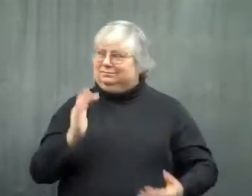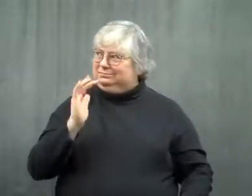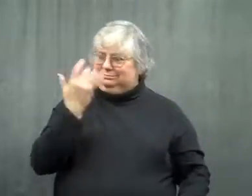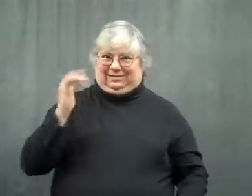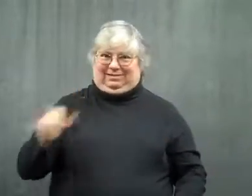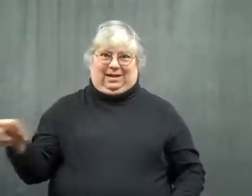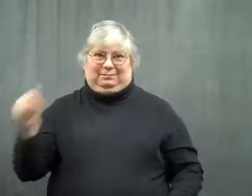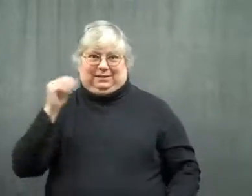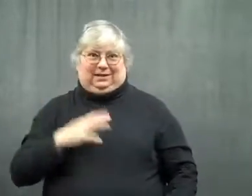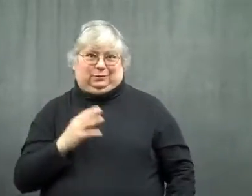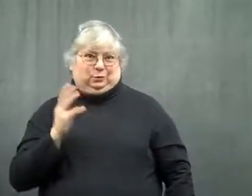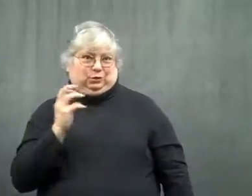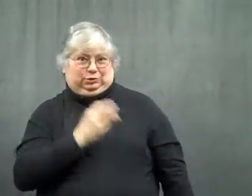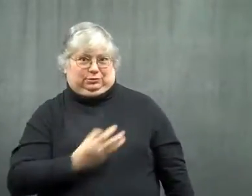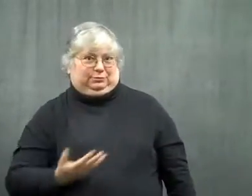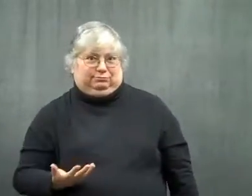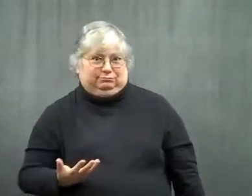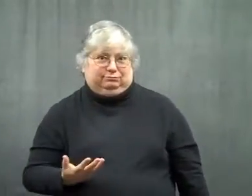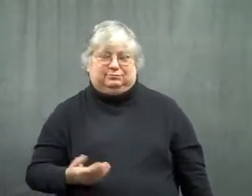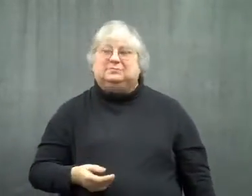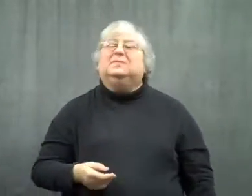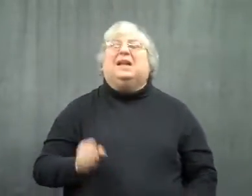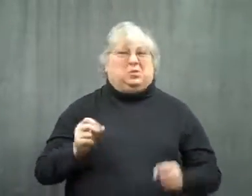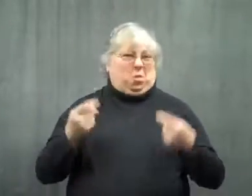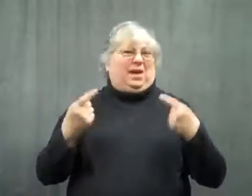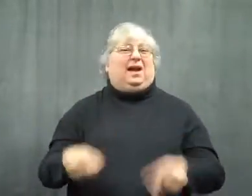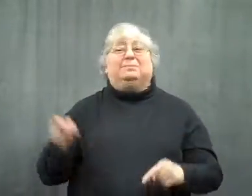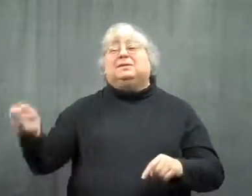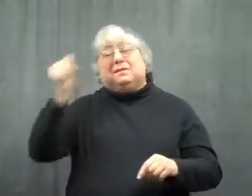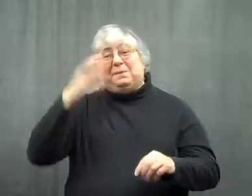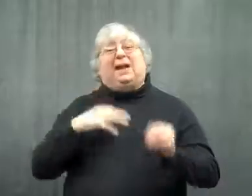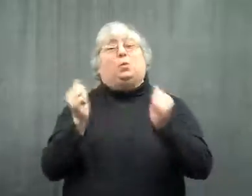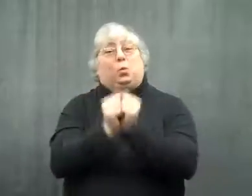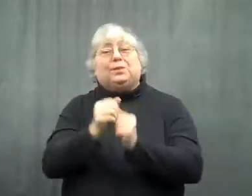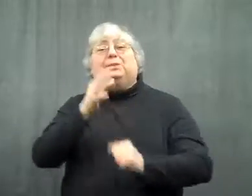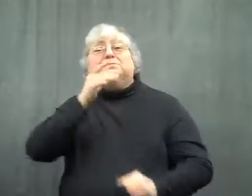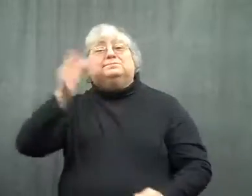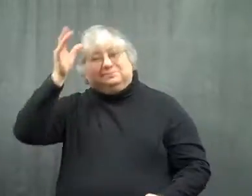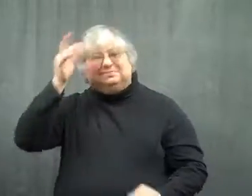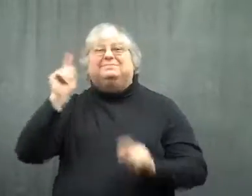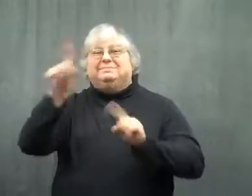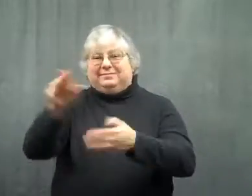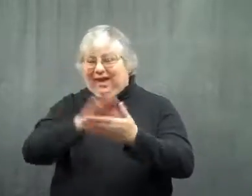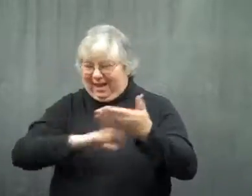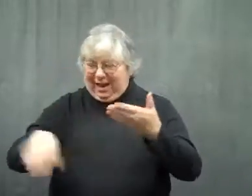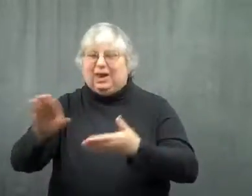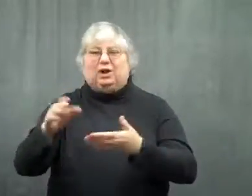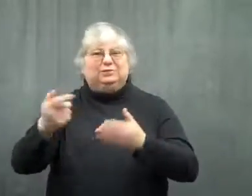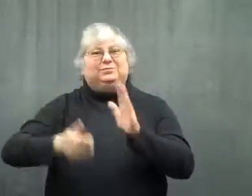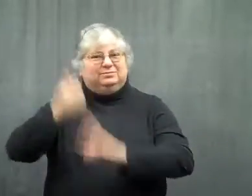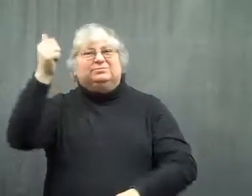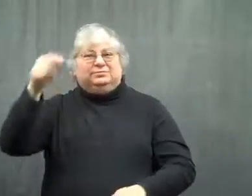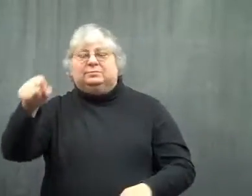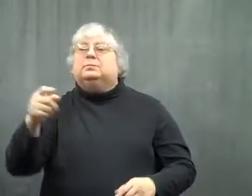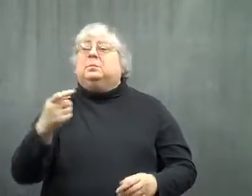He was so strange. He went to the college administrators with his parents.